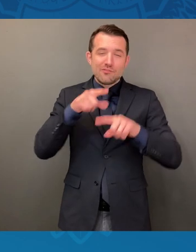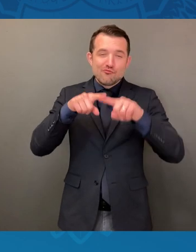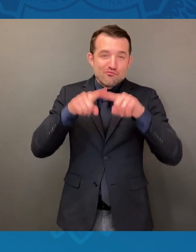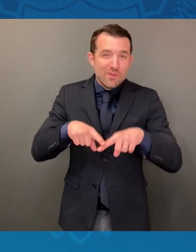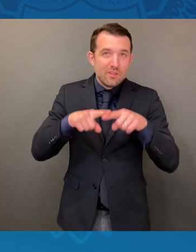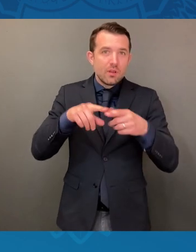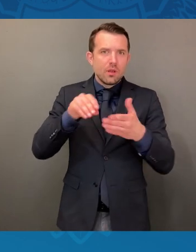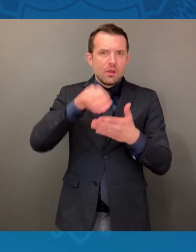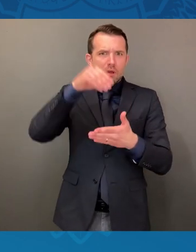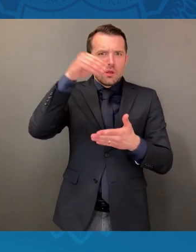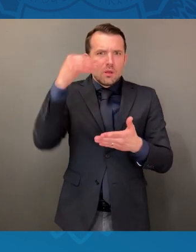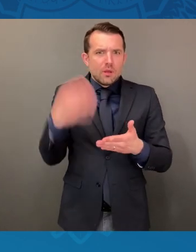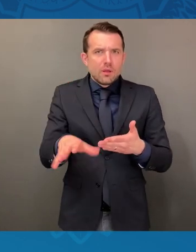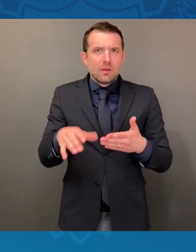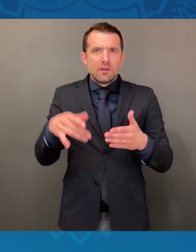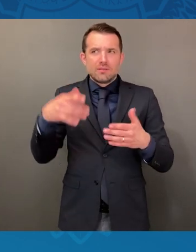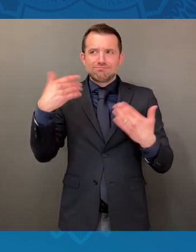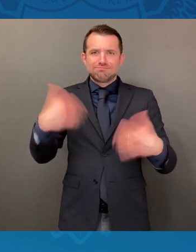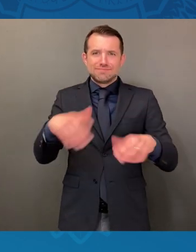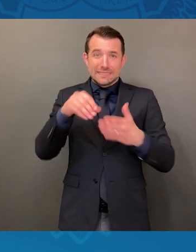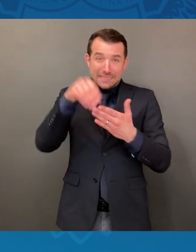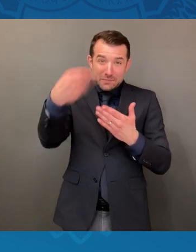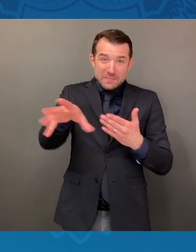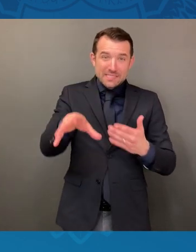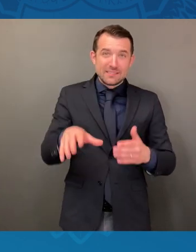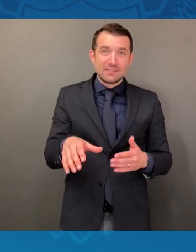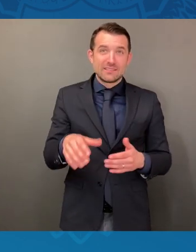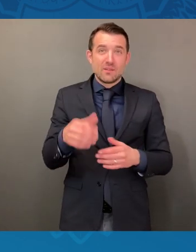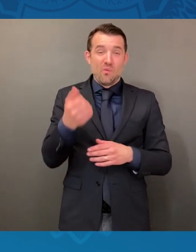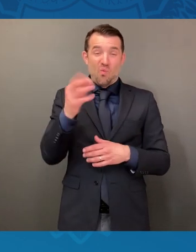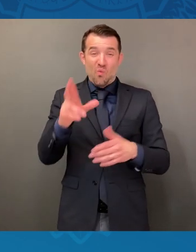Or it means they have to go without access to the internet altogether.